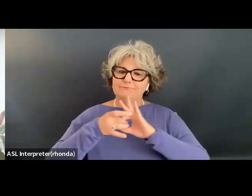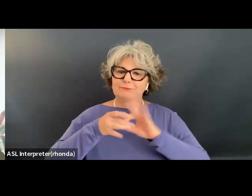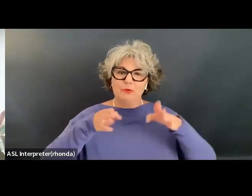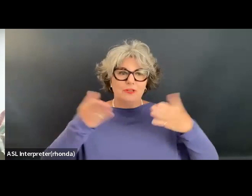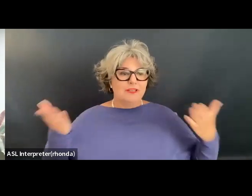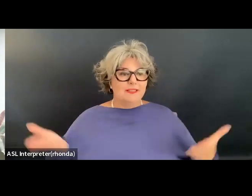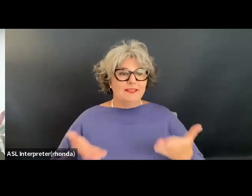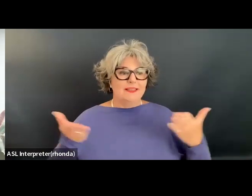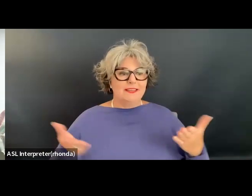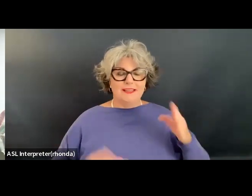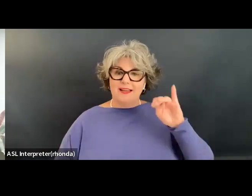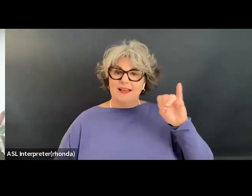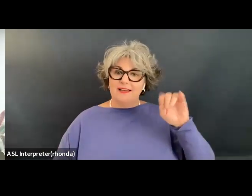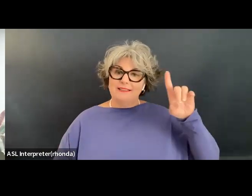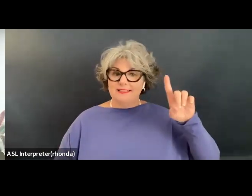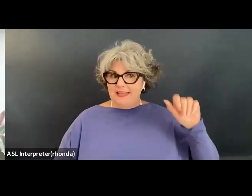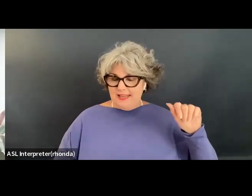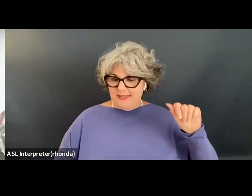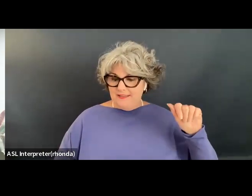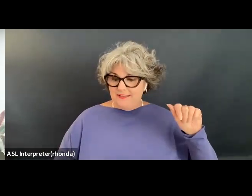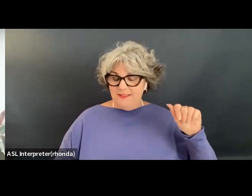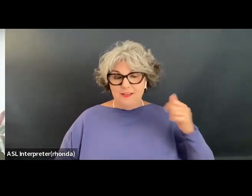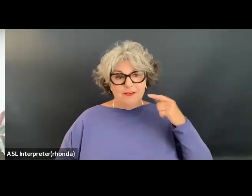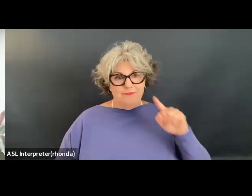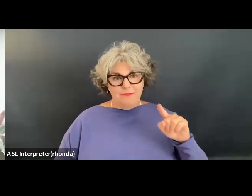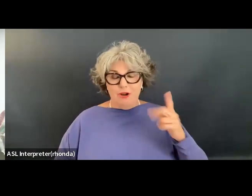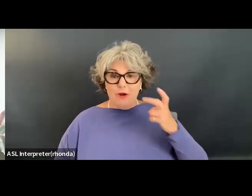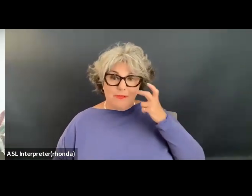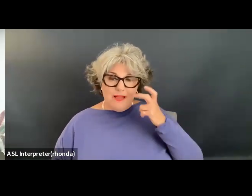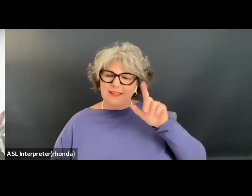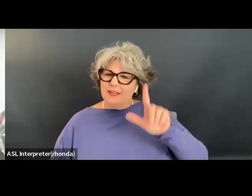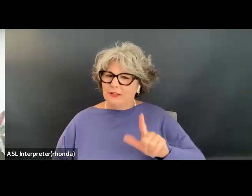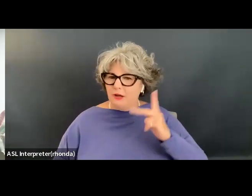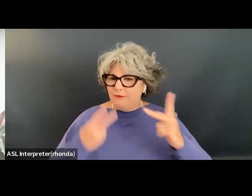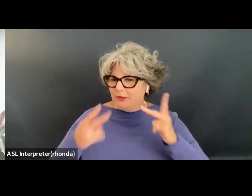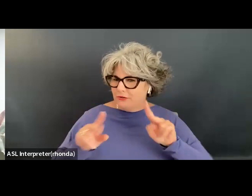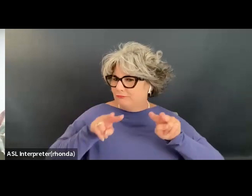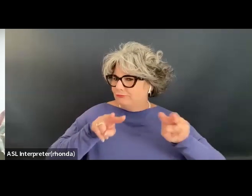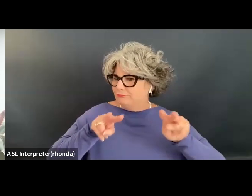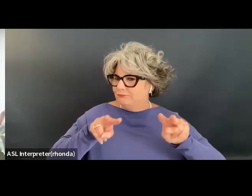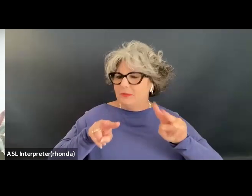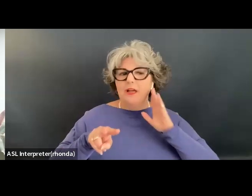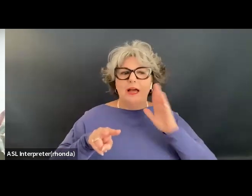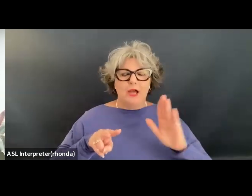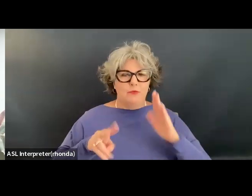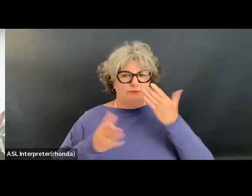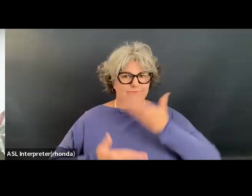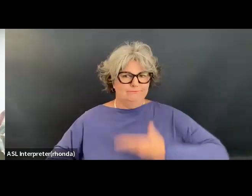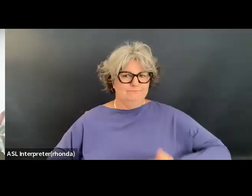here at IDA. For our blind and low-vision attendees, I'm going to identify myself.